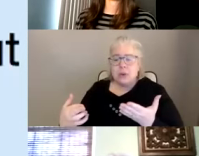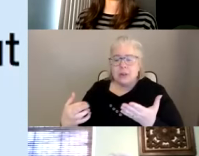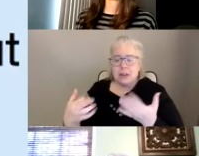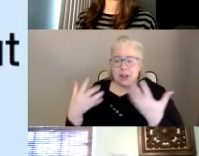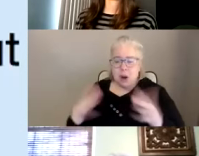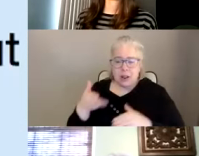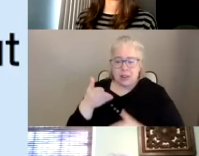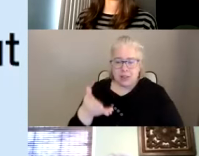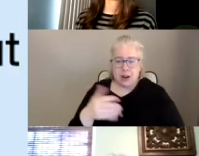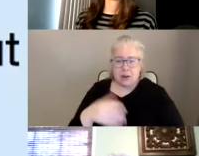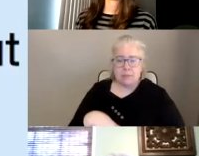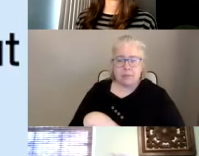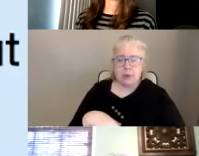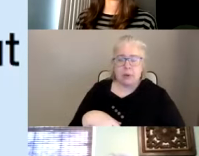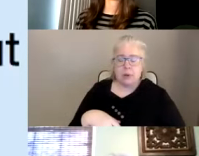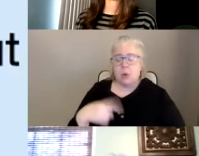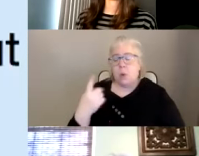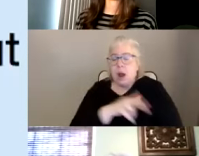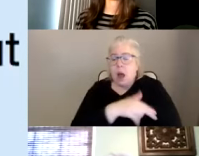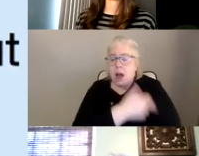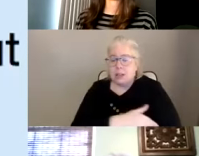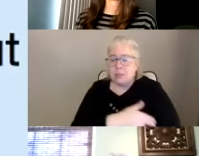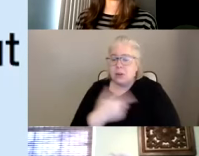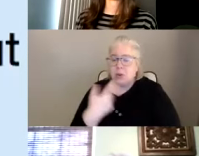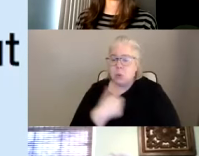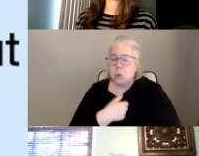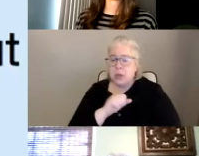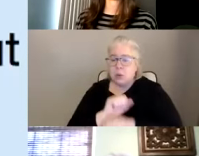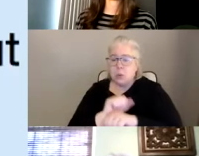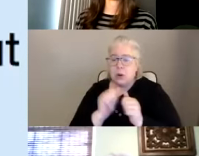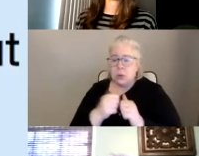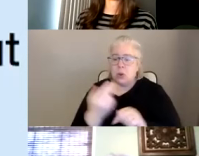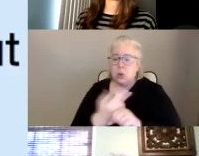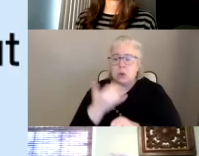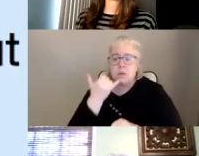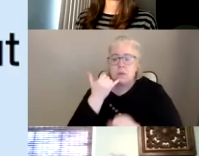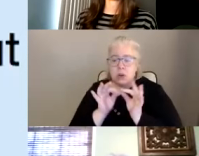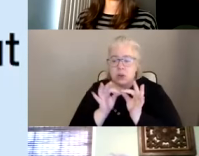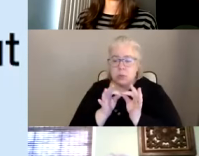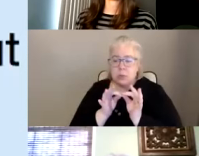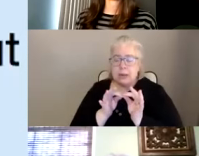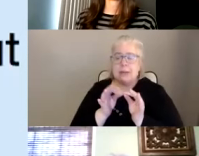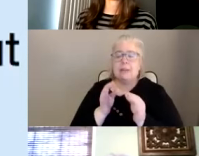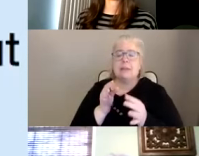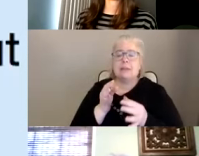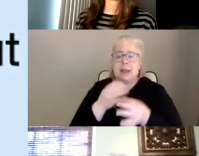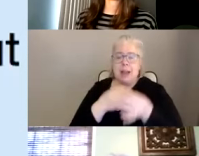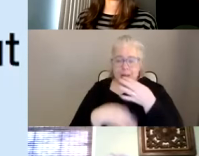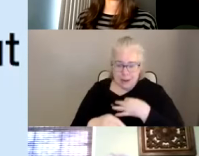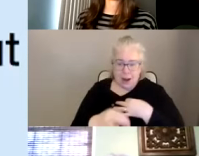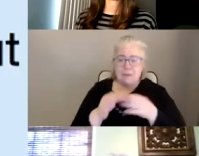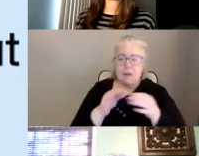One of the hospital networks that we work with utilizes phone interpreting instead of on-site interpreting.